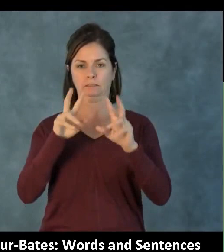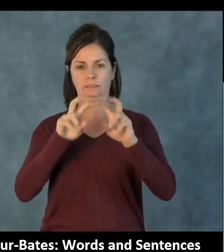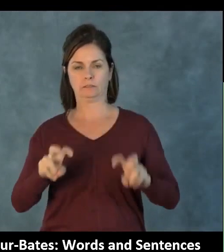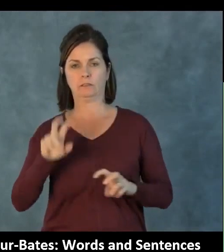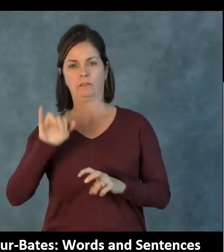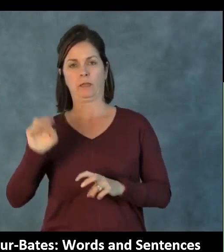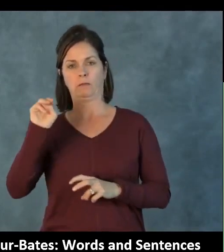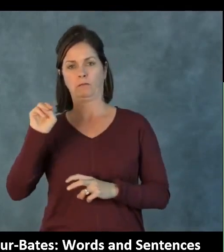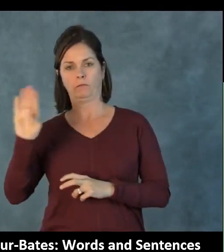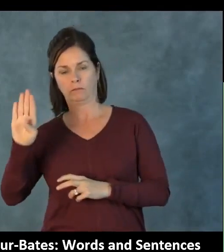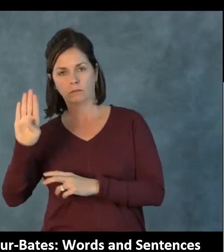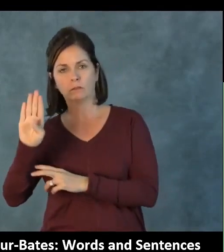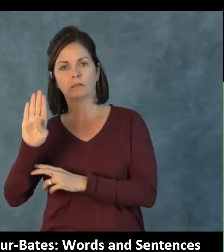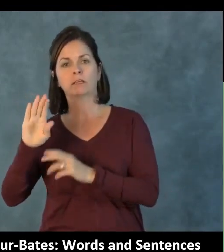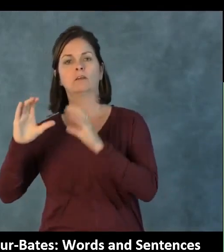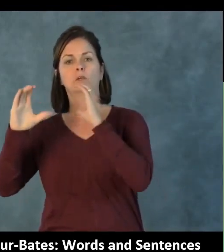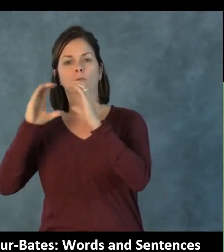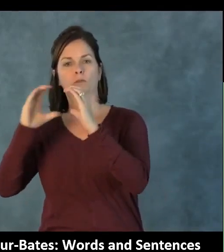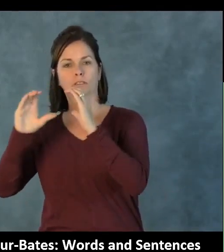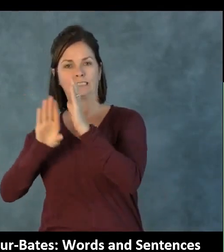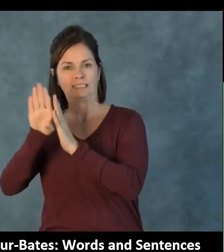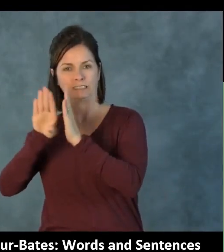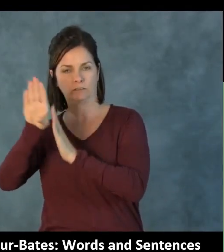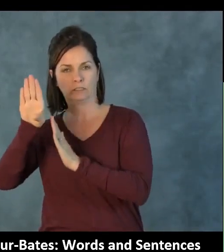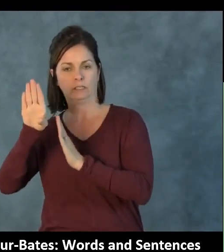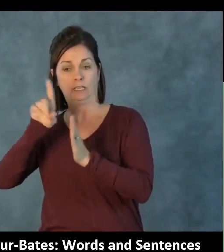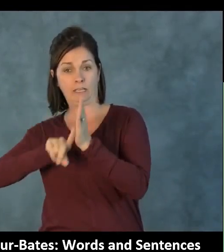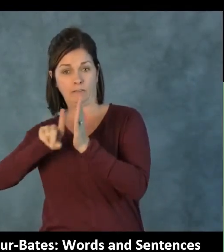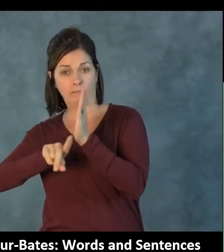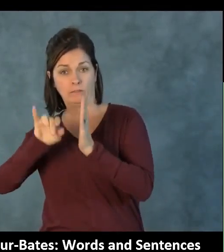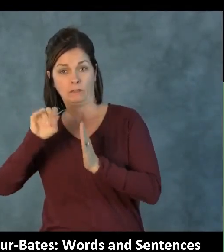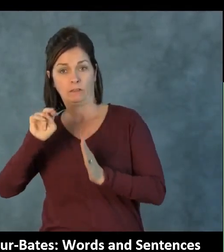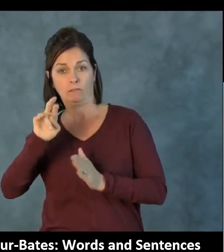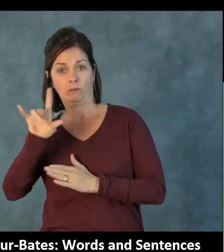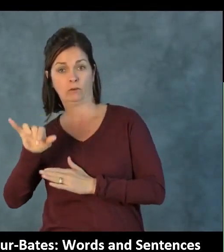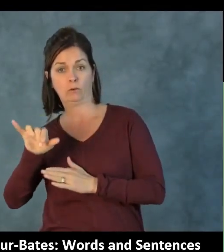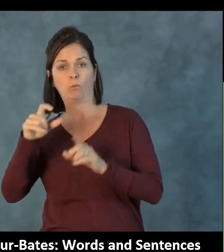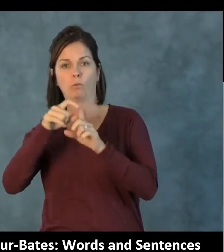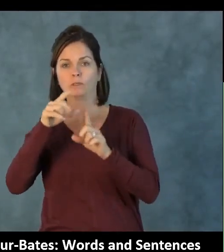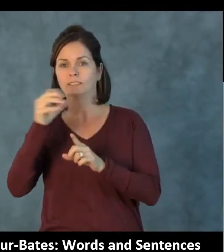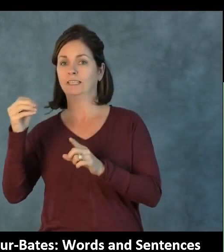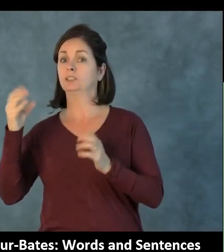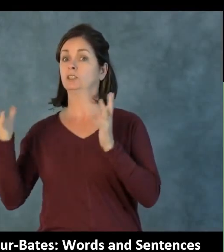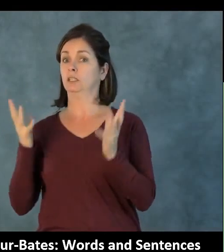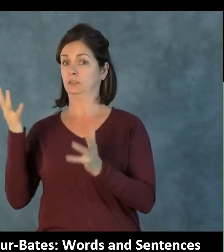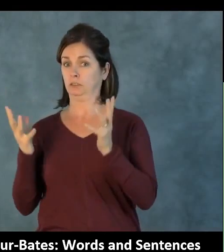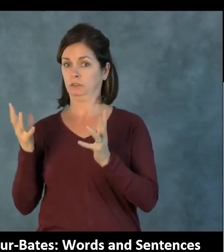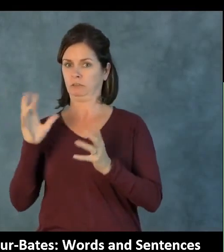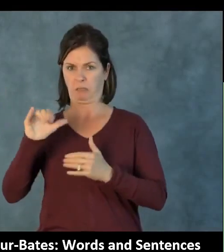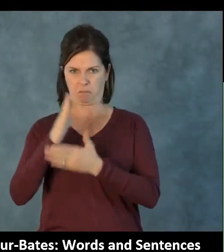Inventory: Words and Gestures.